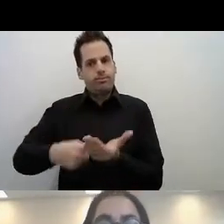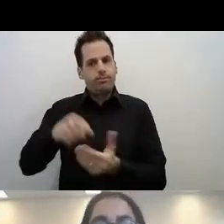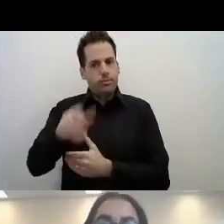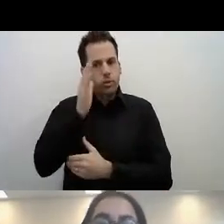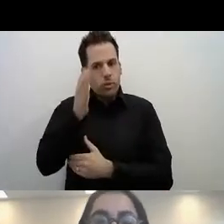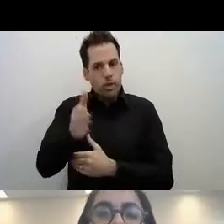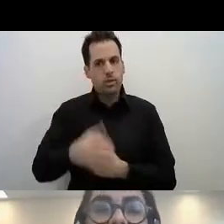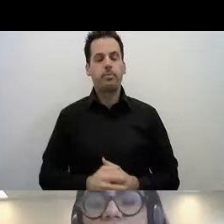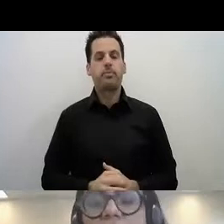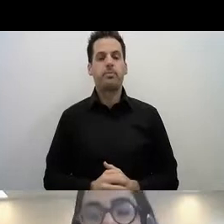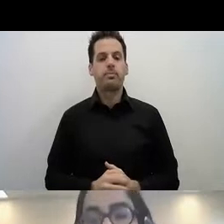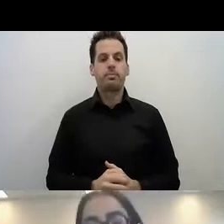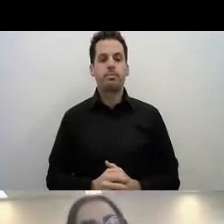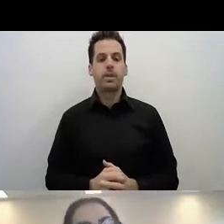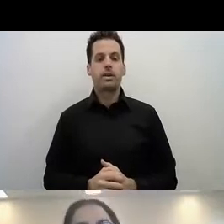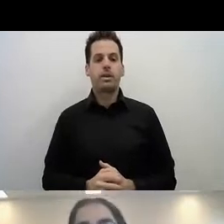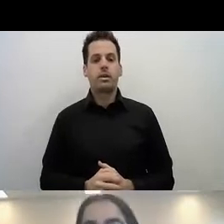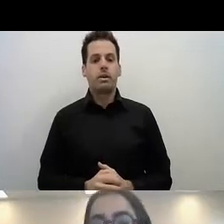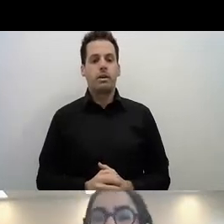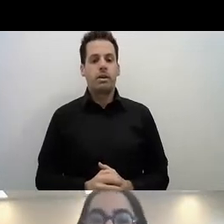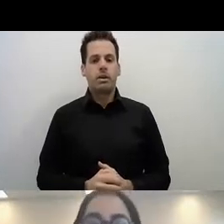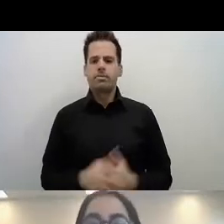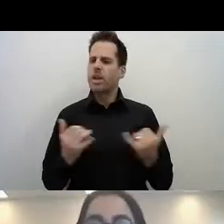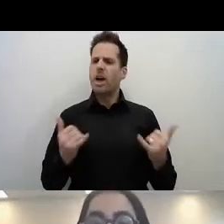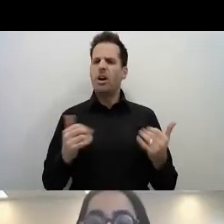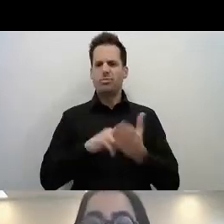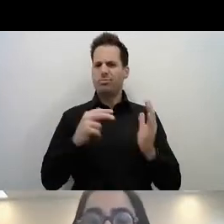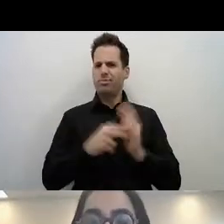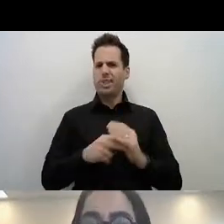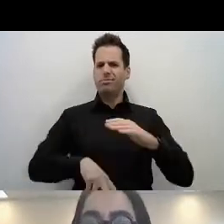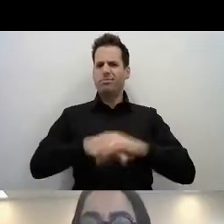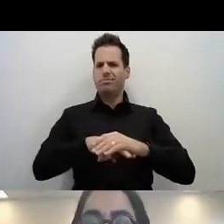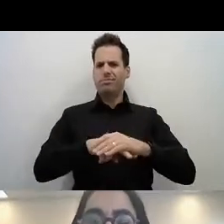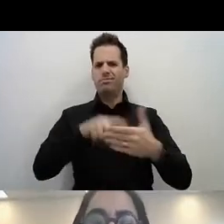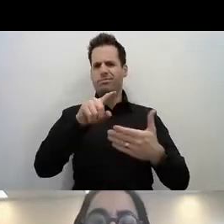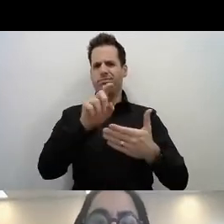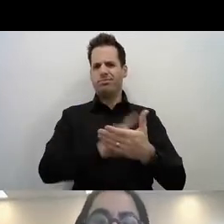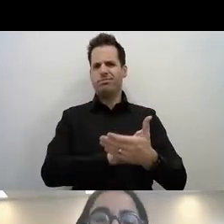so coming back to the definition of discrimination so i mentioned that manitoba's human rights code